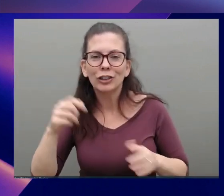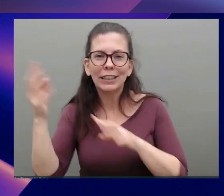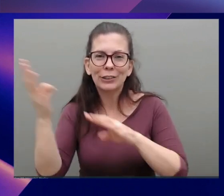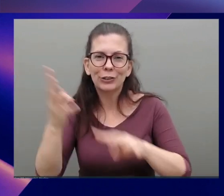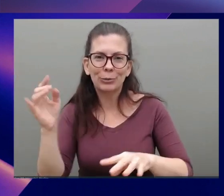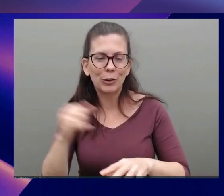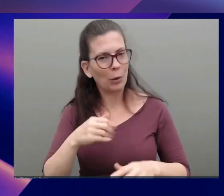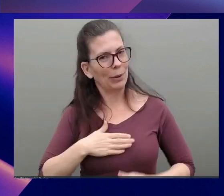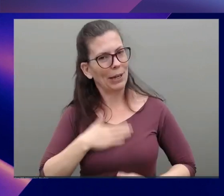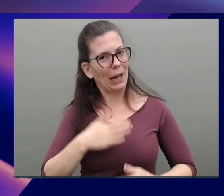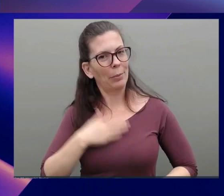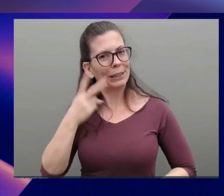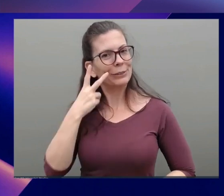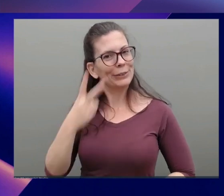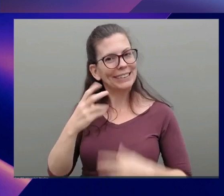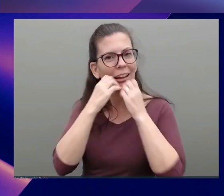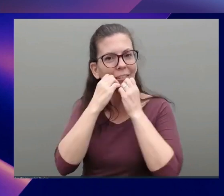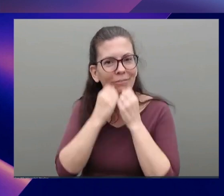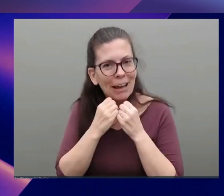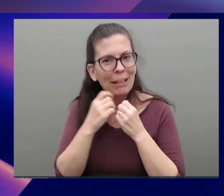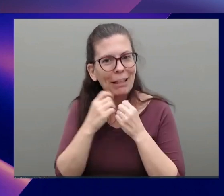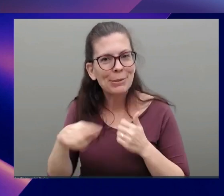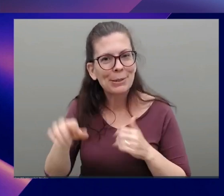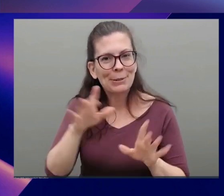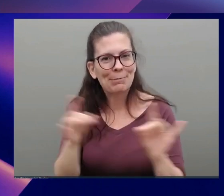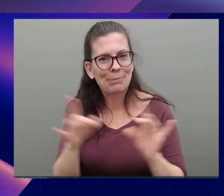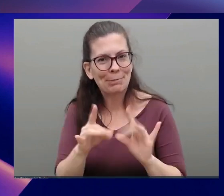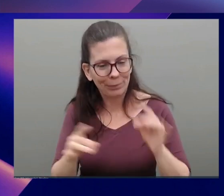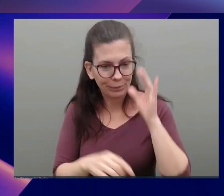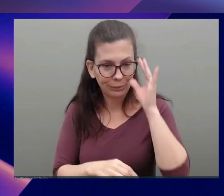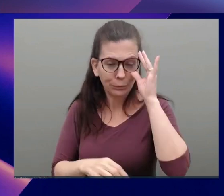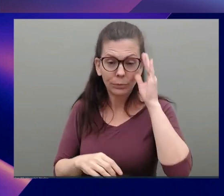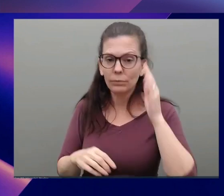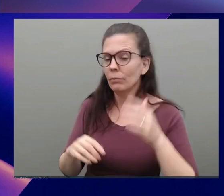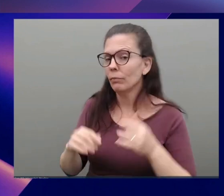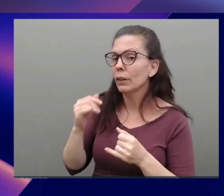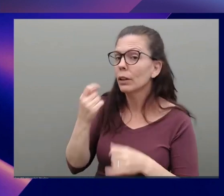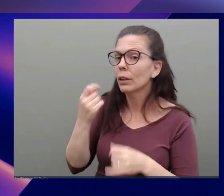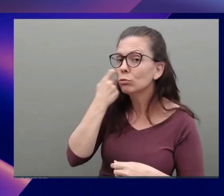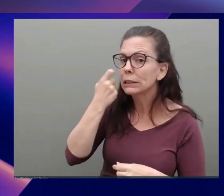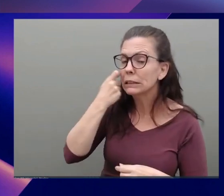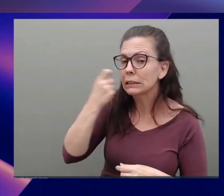how valuable it is, right? On the last episode, we talked about